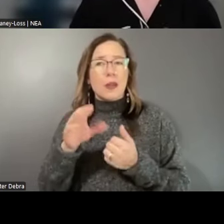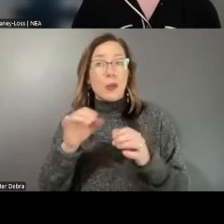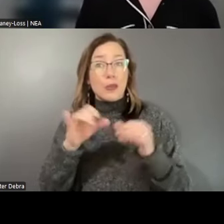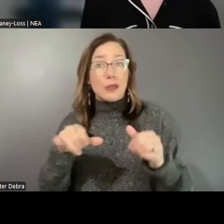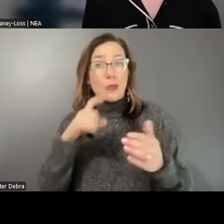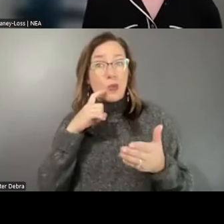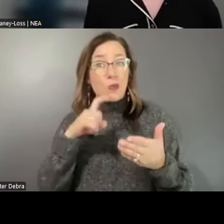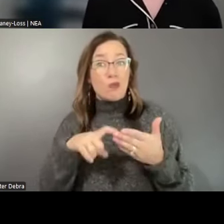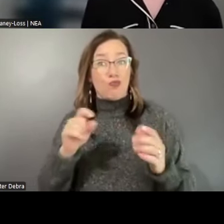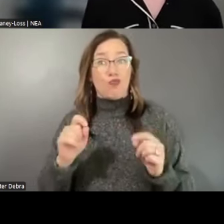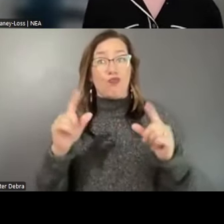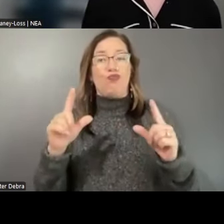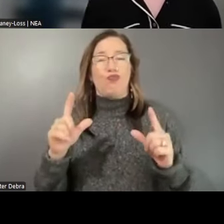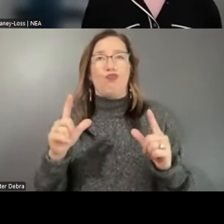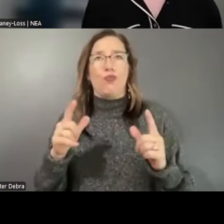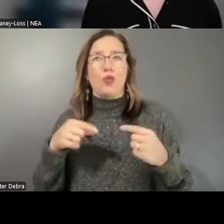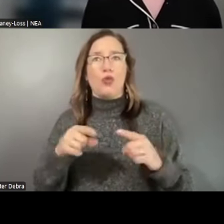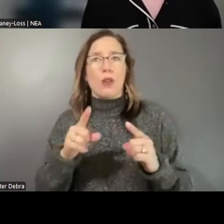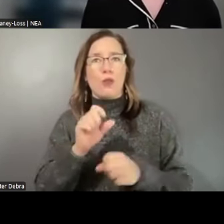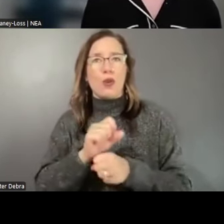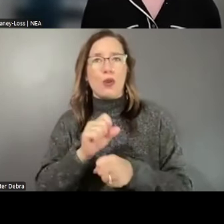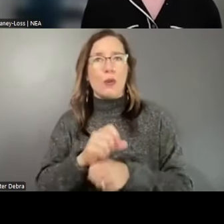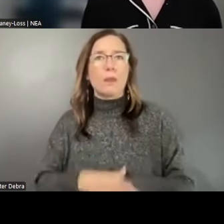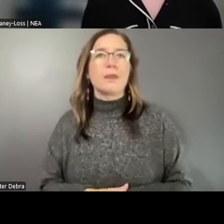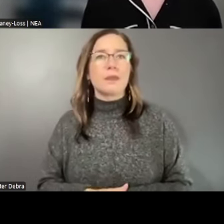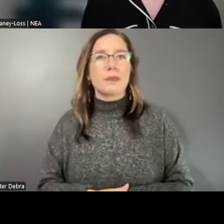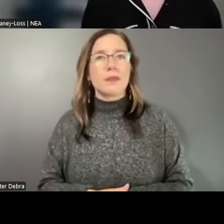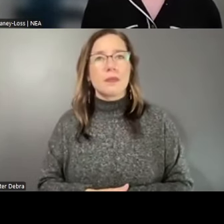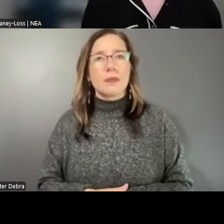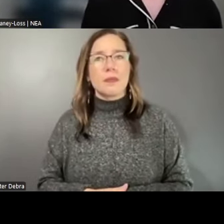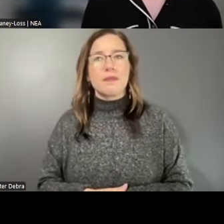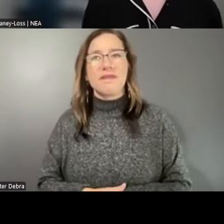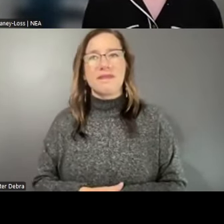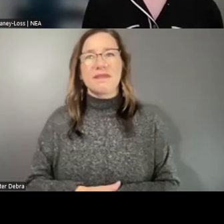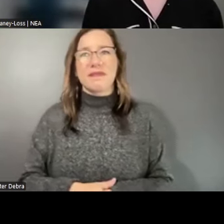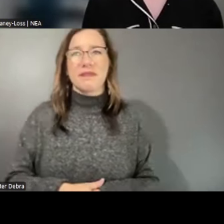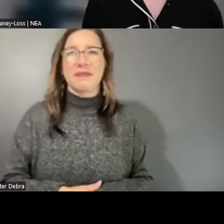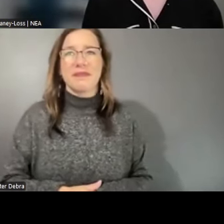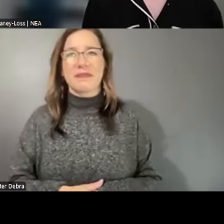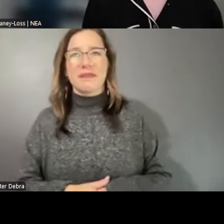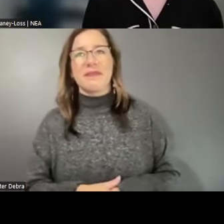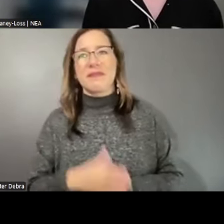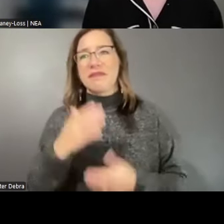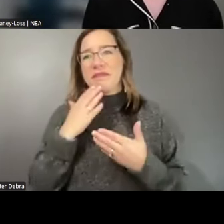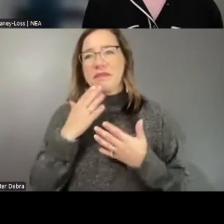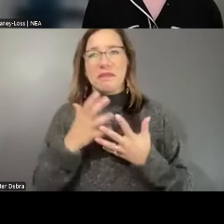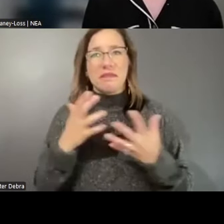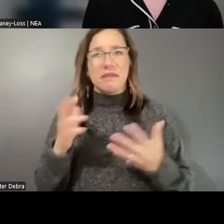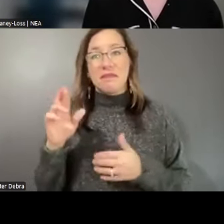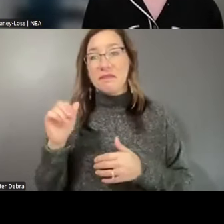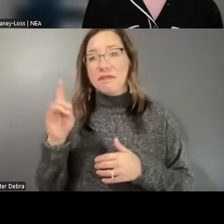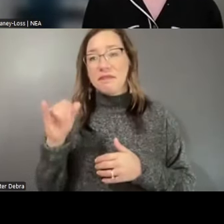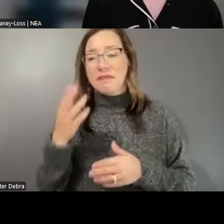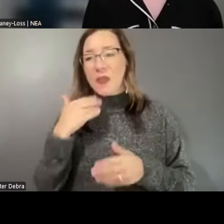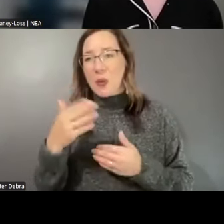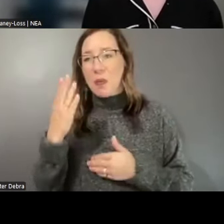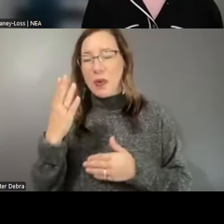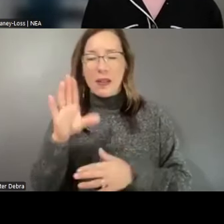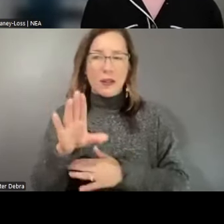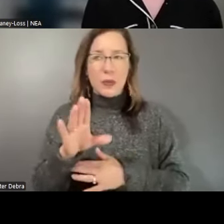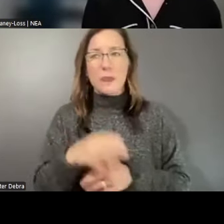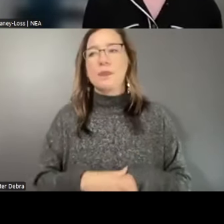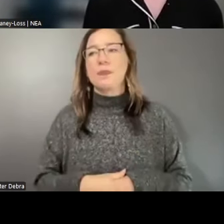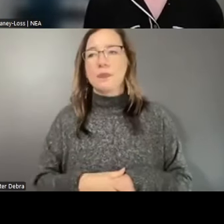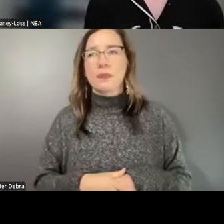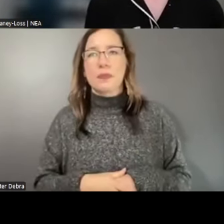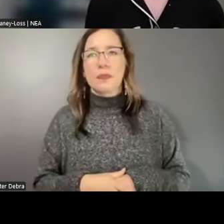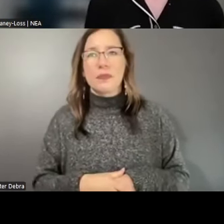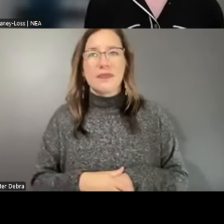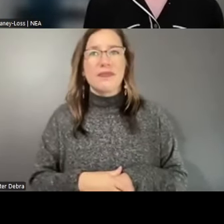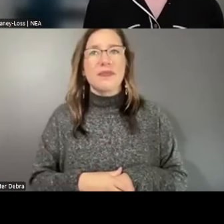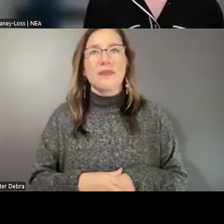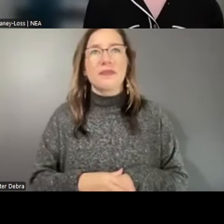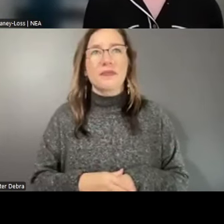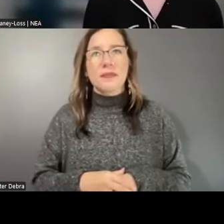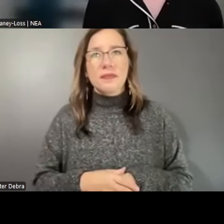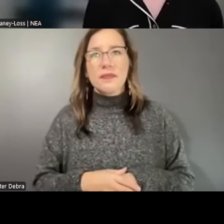this work? - Thank you very much, Randy. And good morning, good afternoon to everyone. I am a black